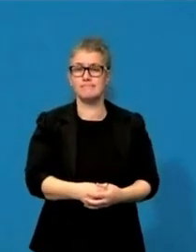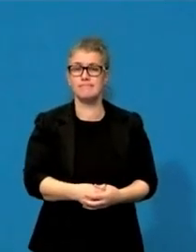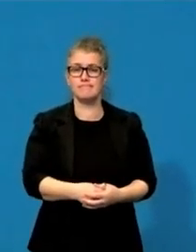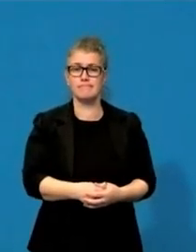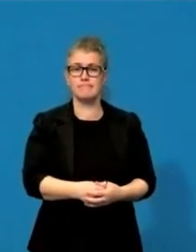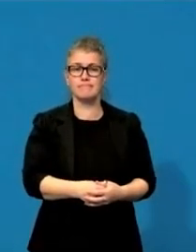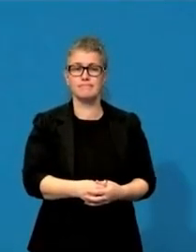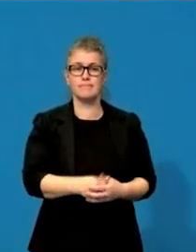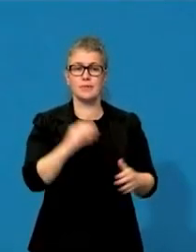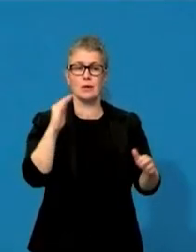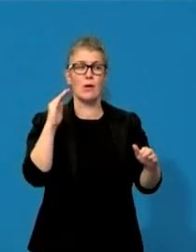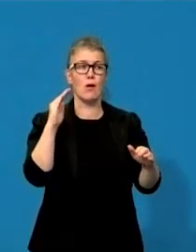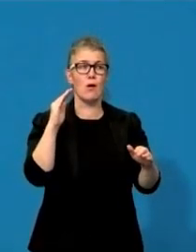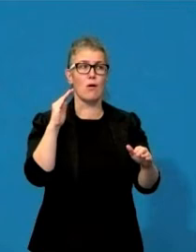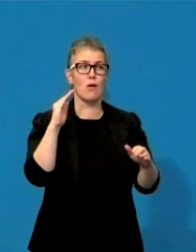2,500km away, I believe.